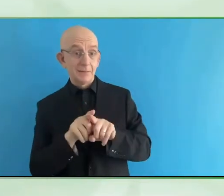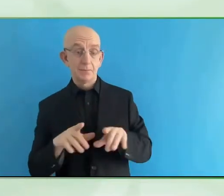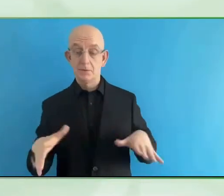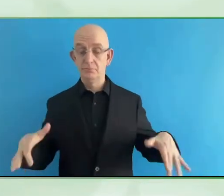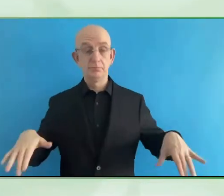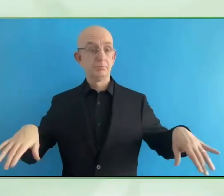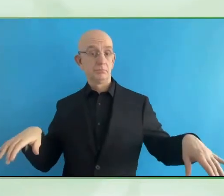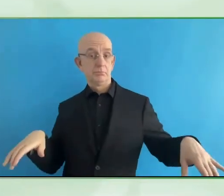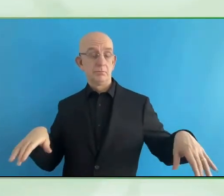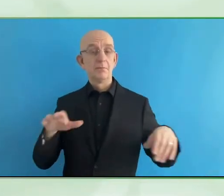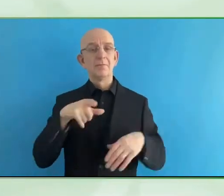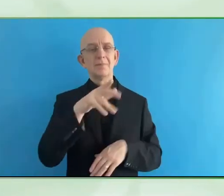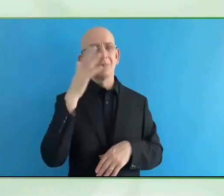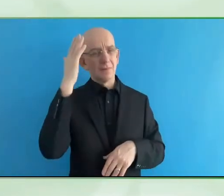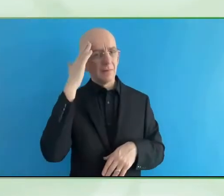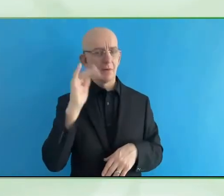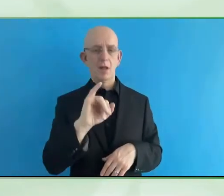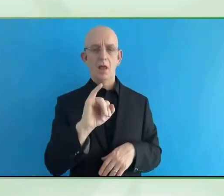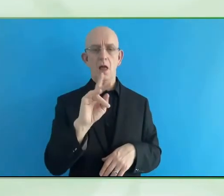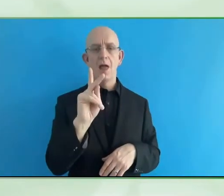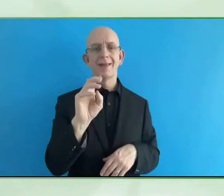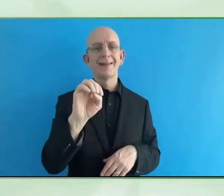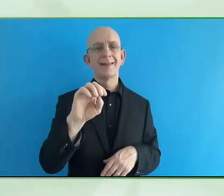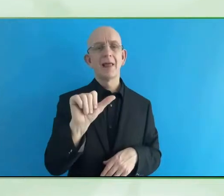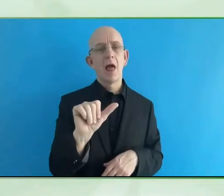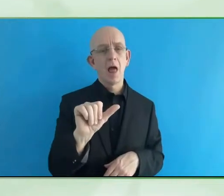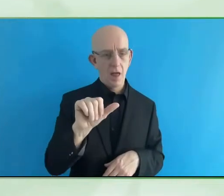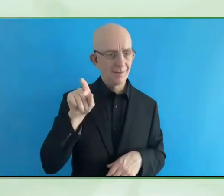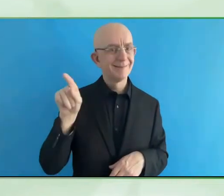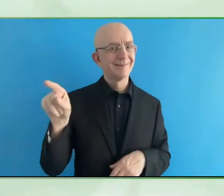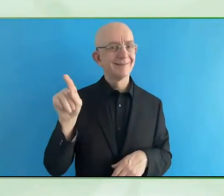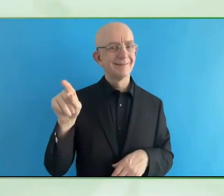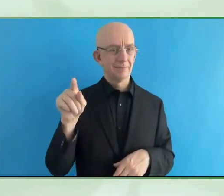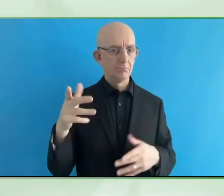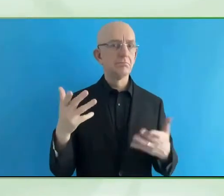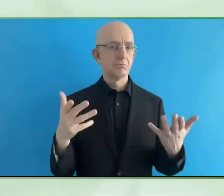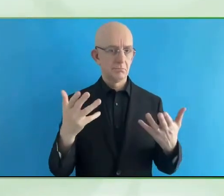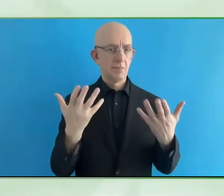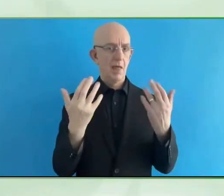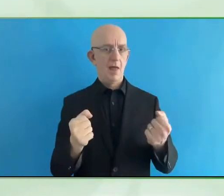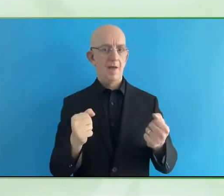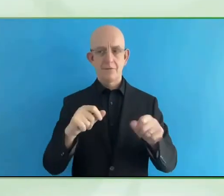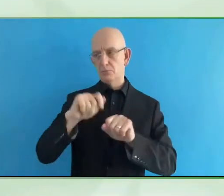the magic ingredient that you both think we are going to need to make sure we come back here five years later and having the same conversation?